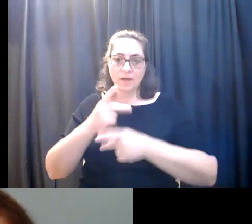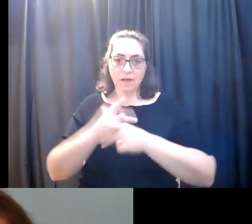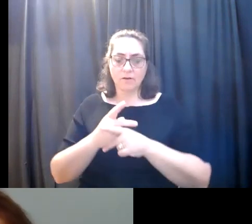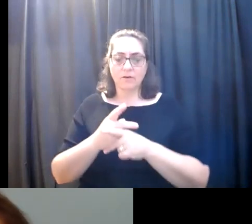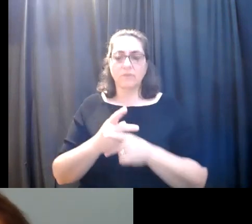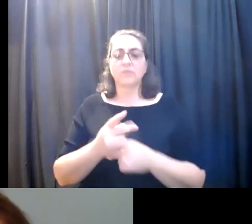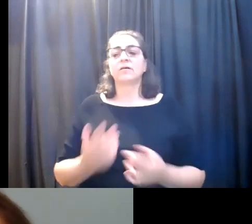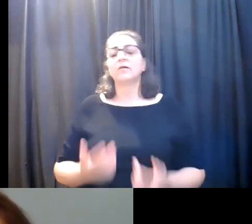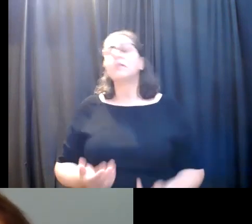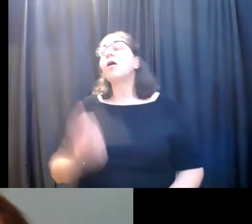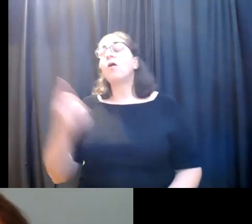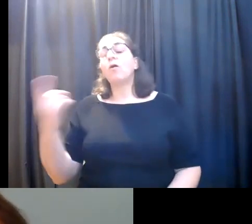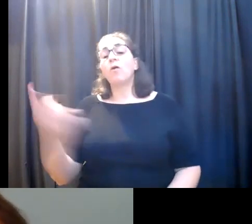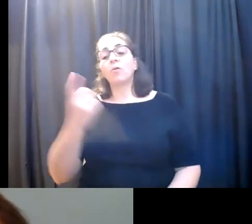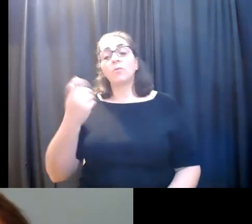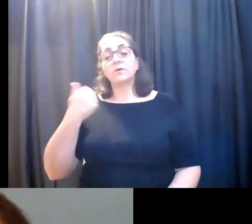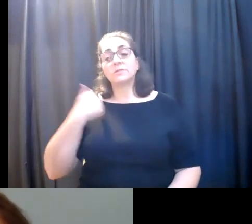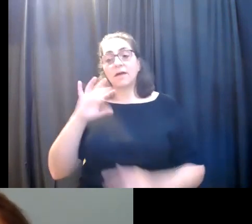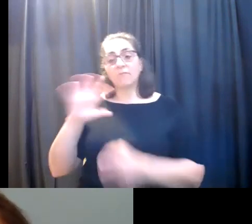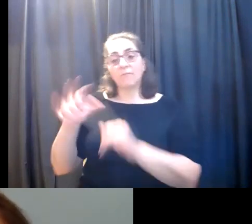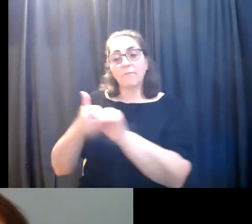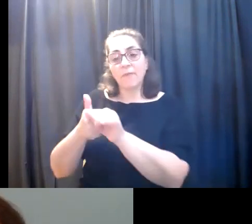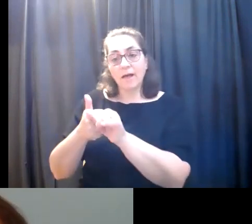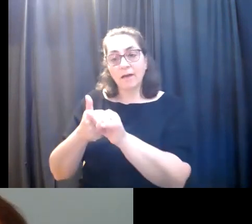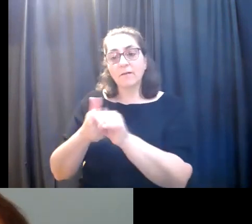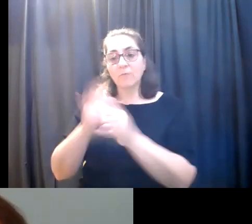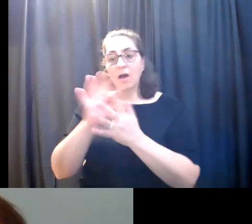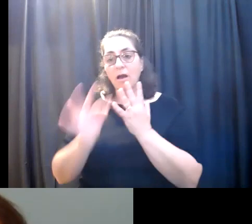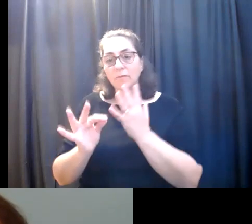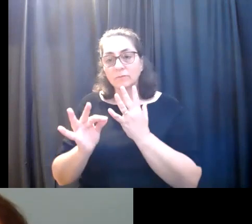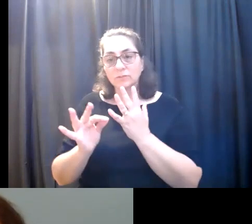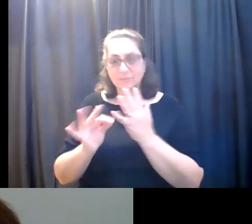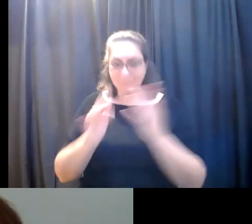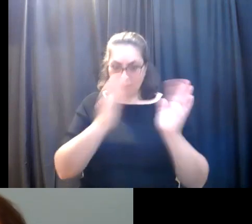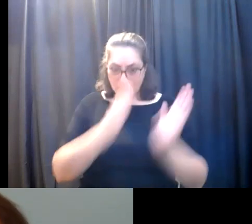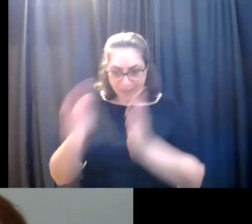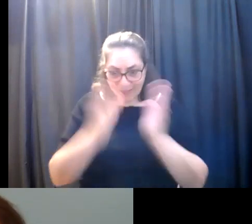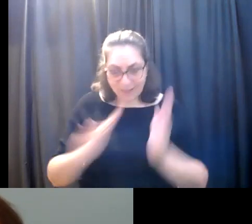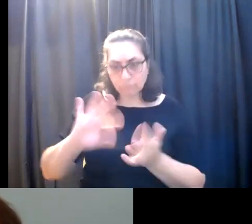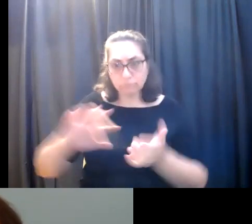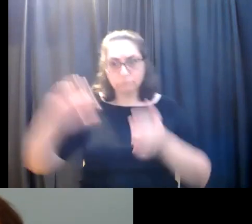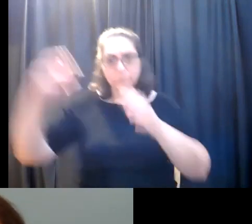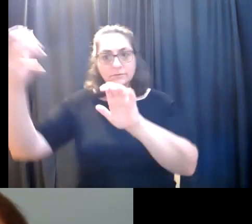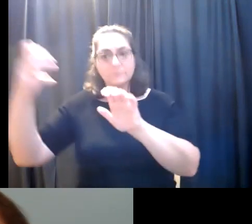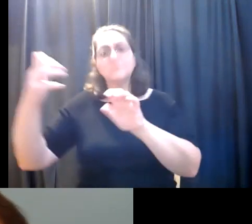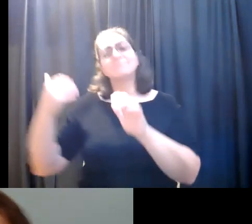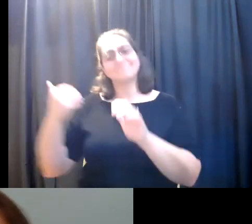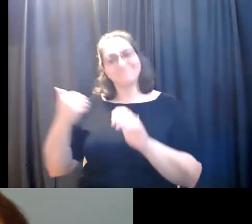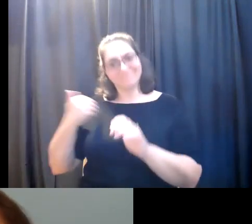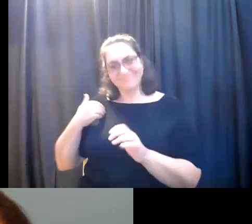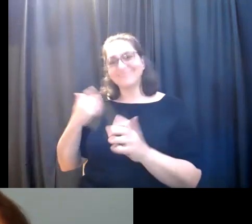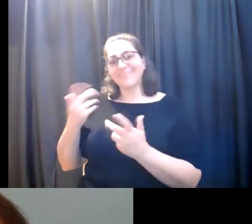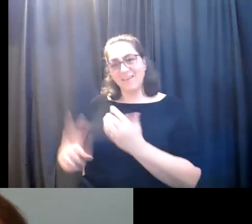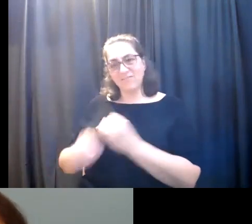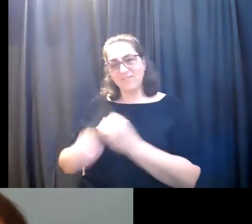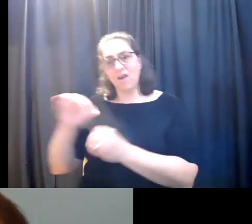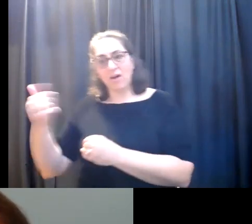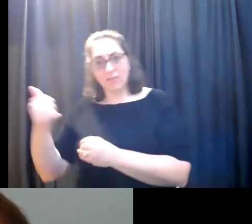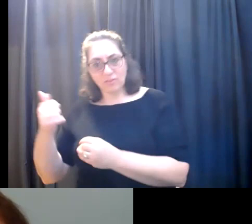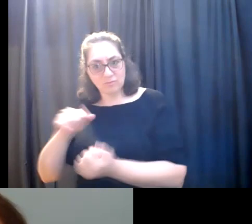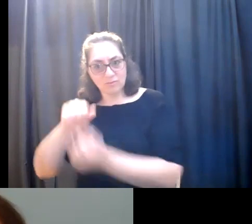This comes up a lot. I had this situation this week. I was seeing a patient, and she